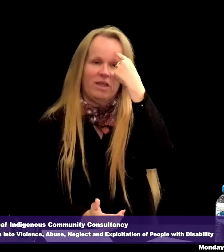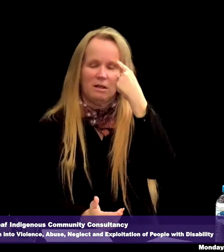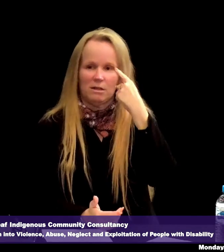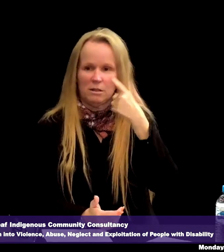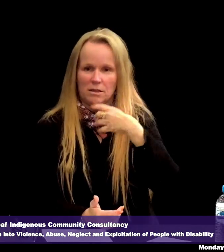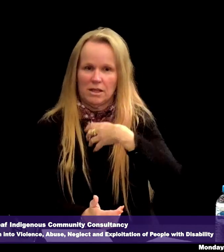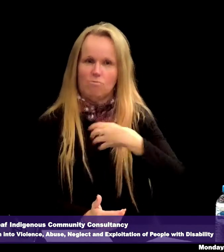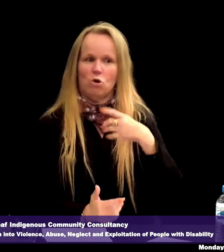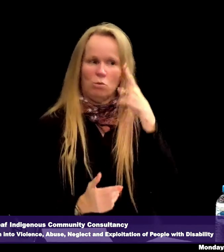That needs to be changed, I think.